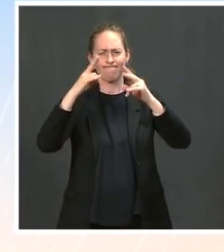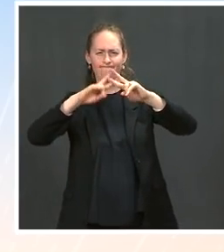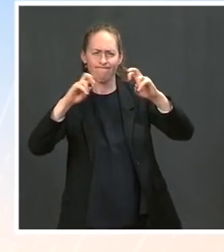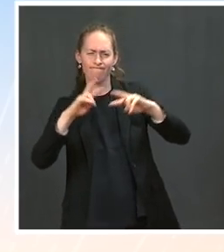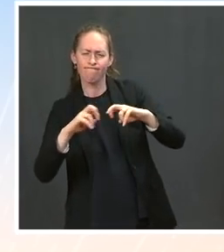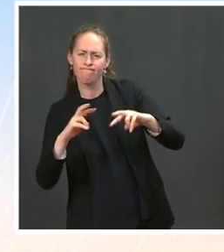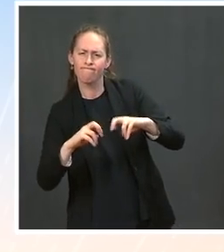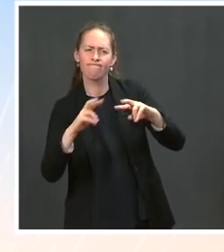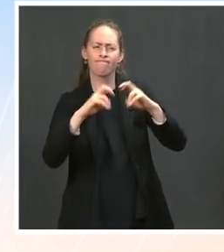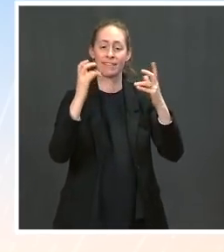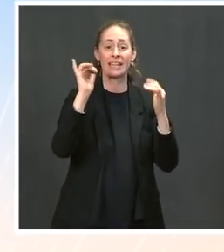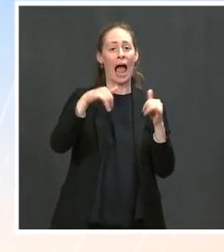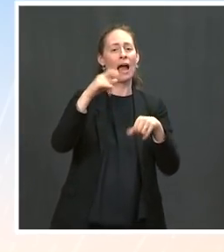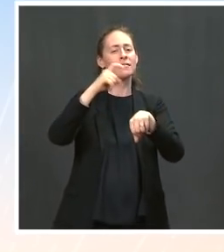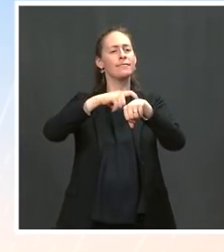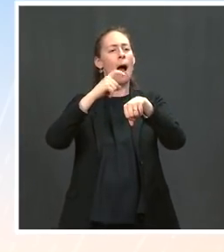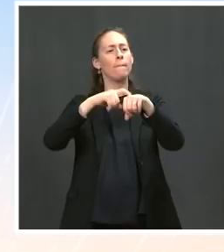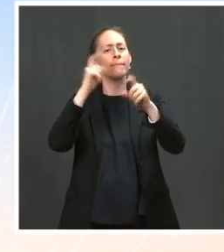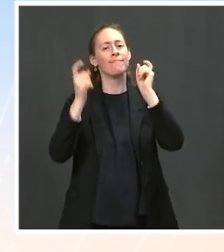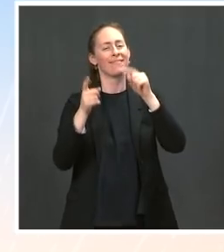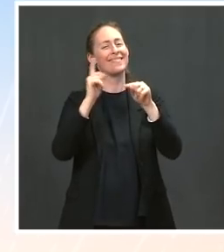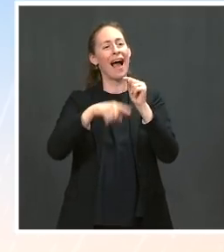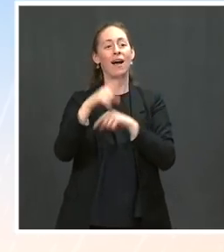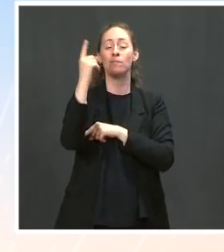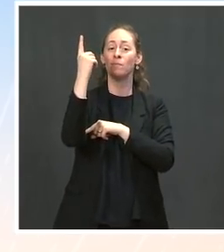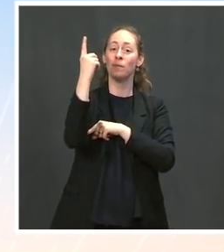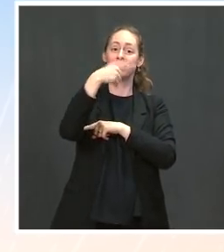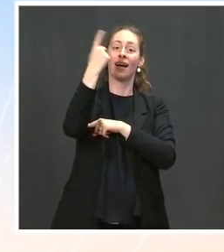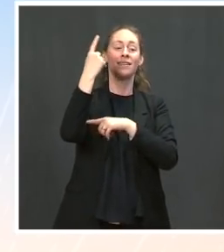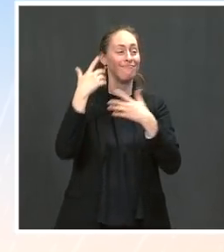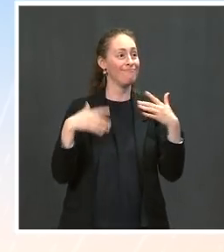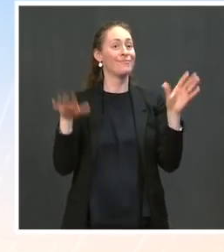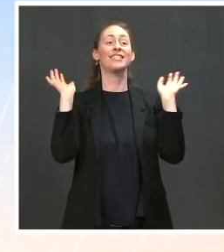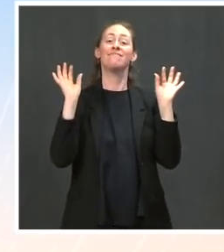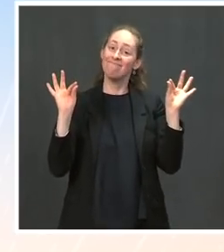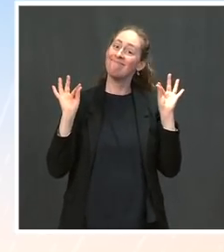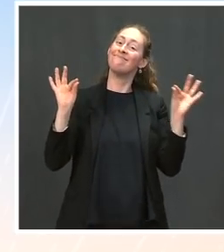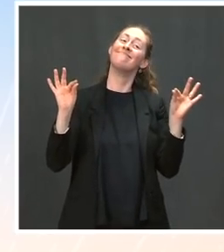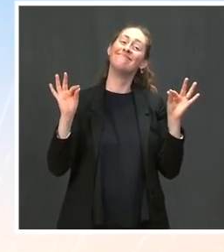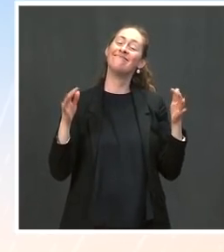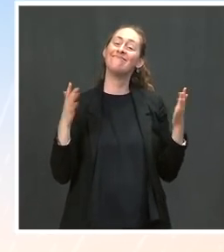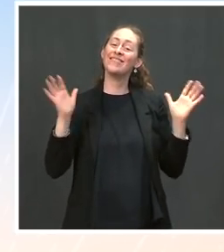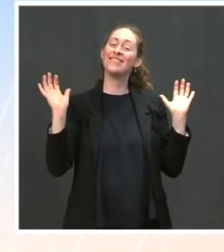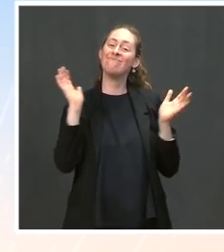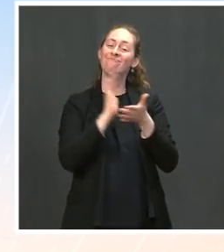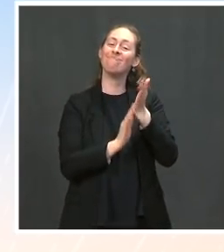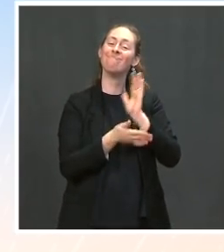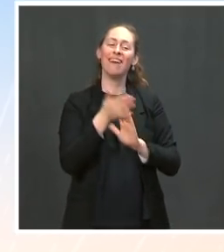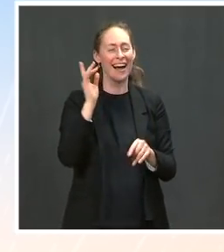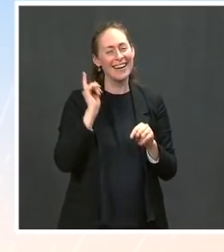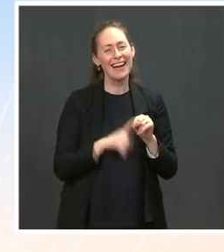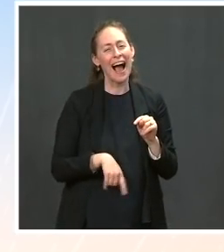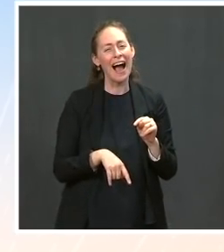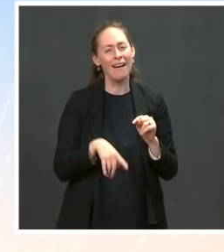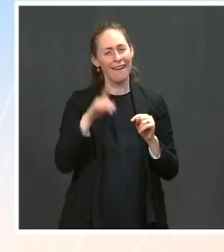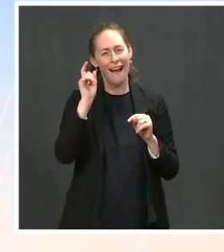There's not a magic day when you wake up and you -- and an alarm bell goes off. You have to assess over time what the needs are and make changes as needed.